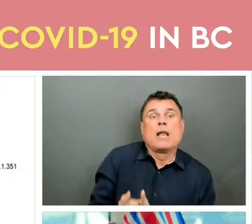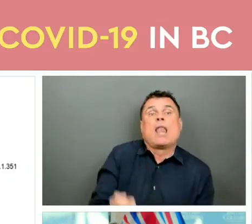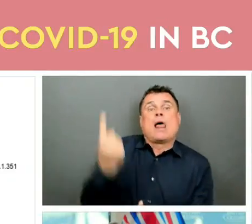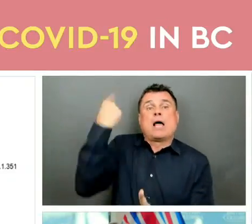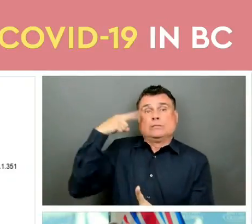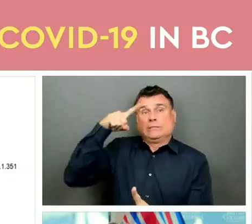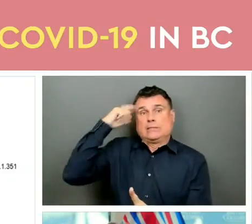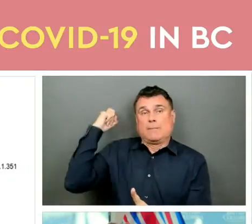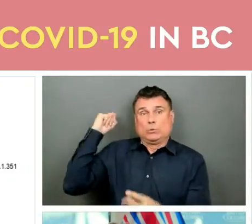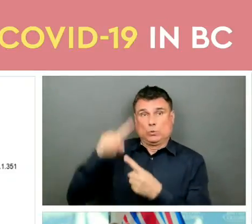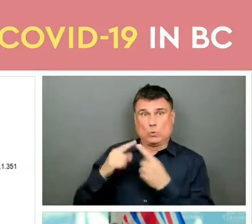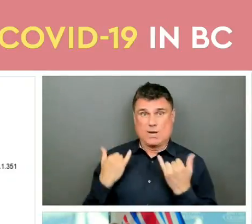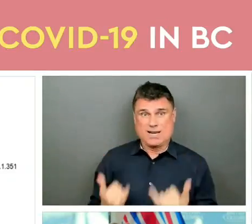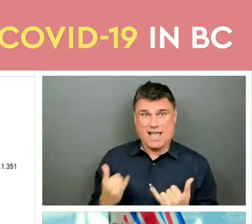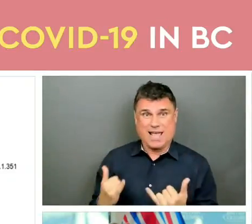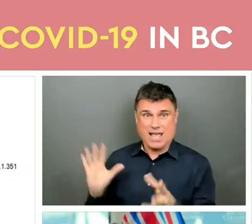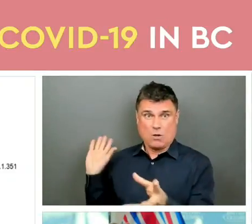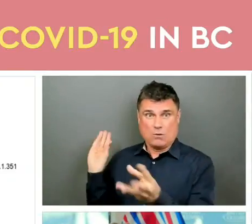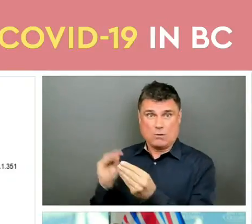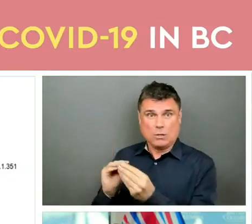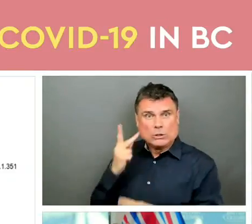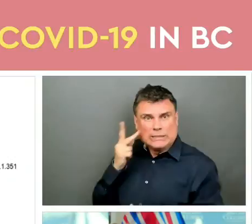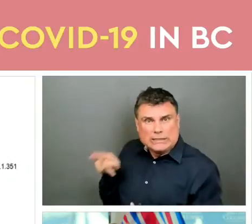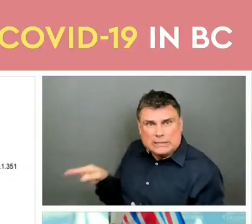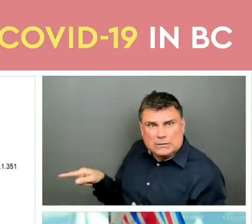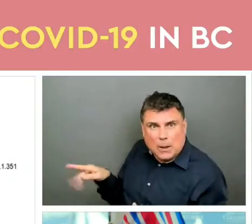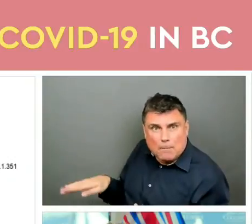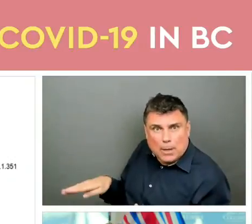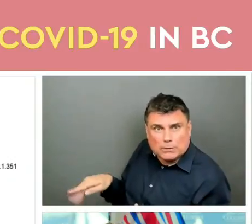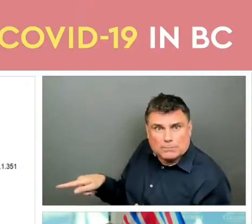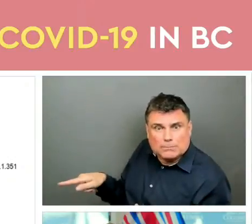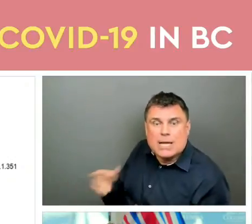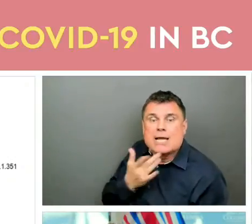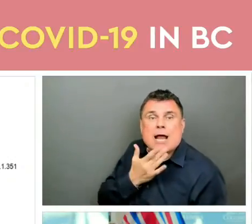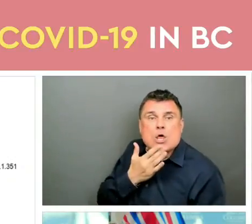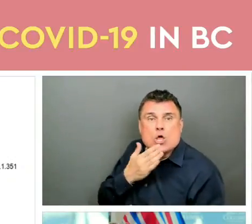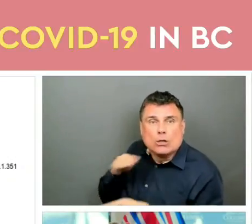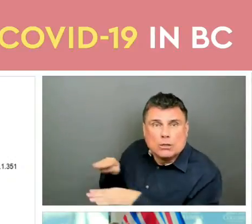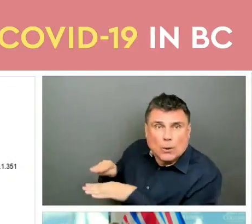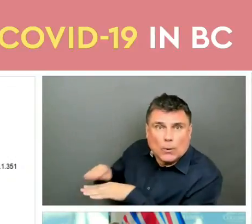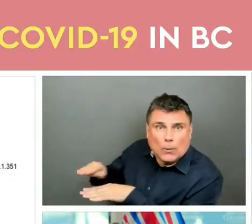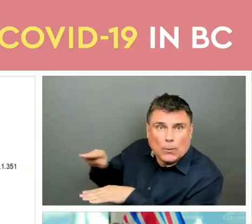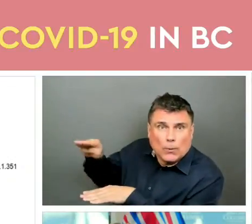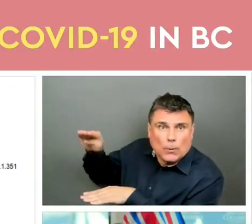see that on the bottom of this slide and the colors, they have mostly been replaced.